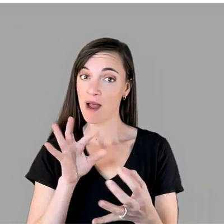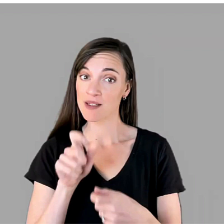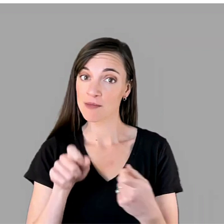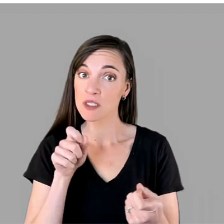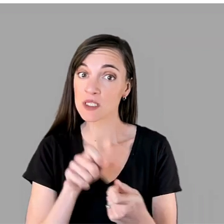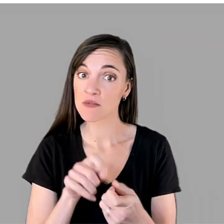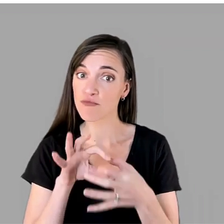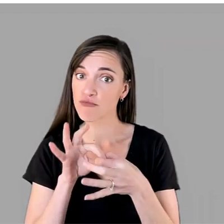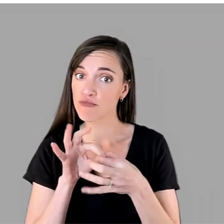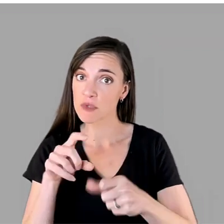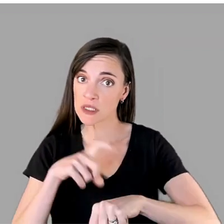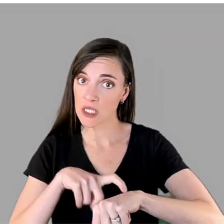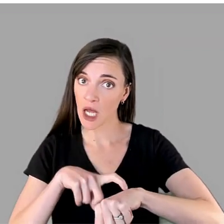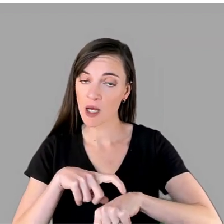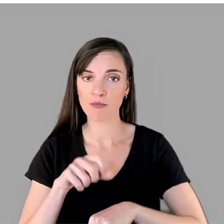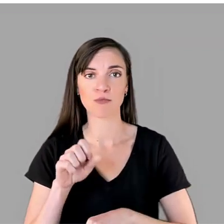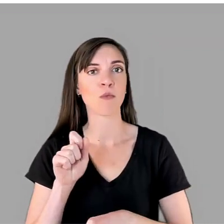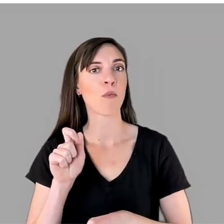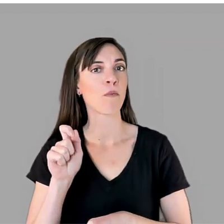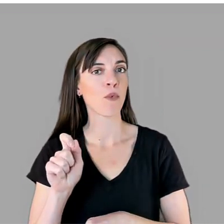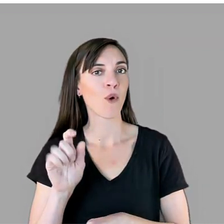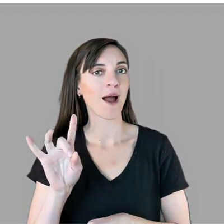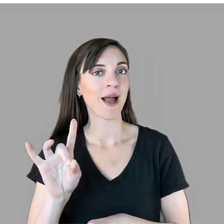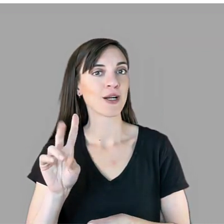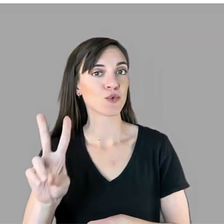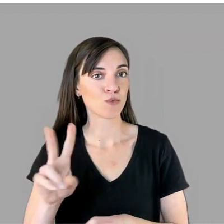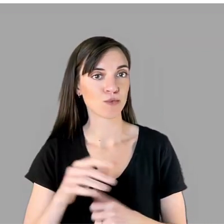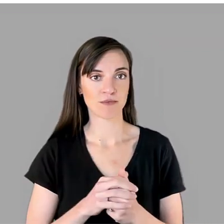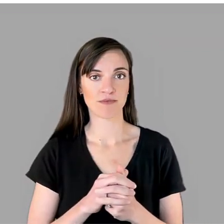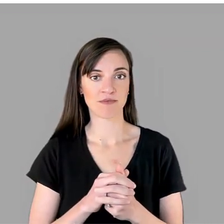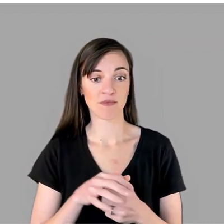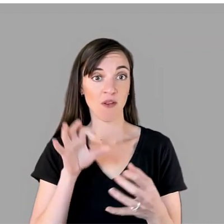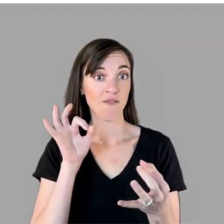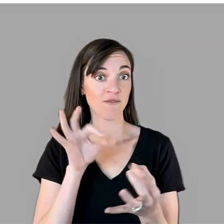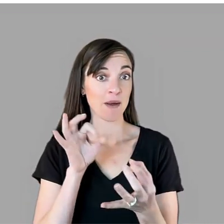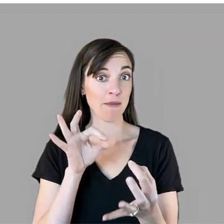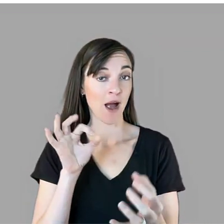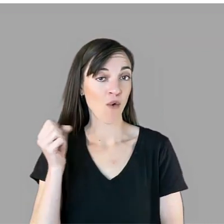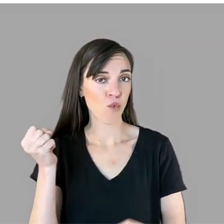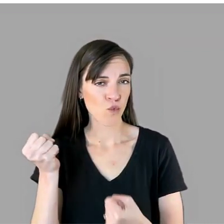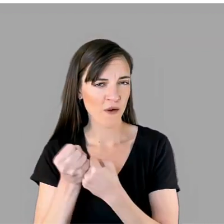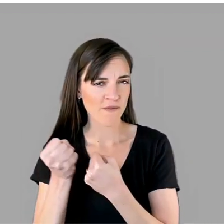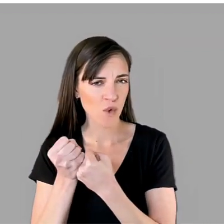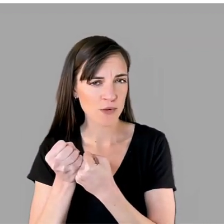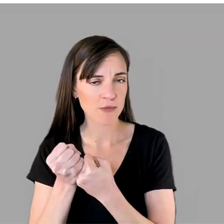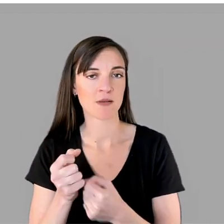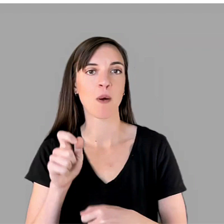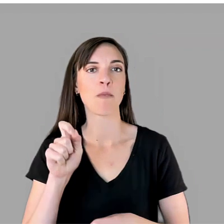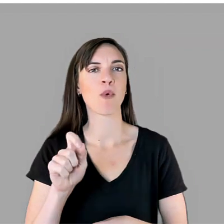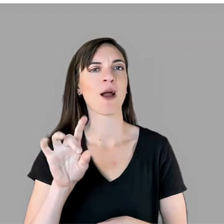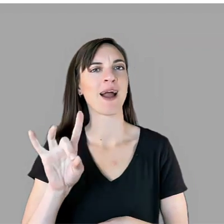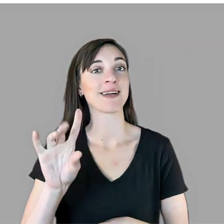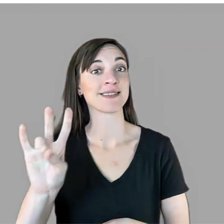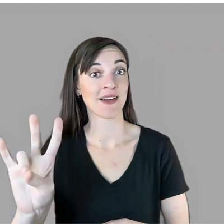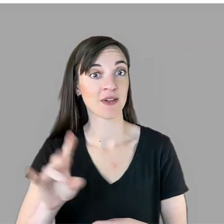Feedback specific to timing at .82, and reinforcement feedback at .87,